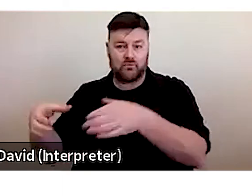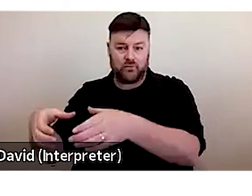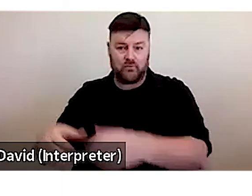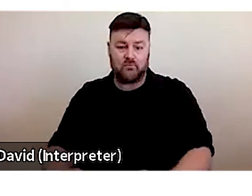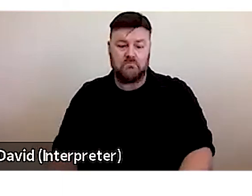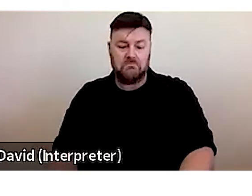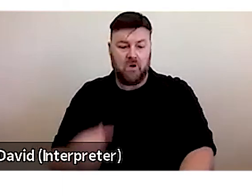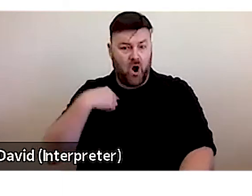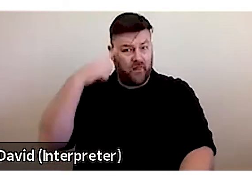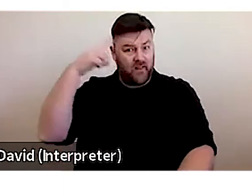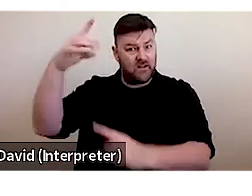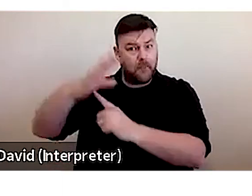important.